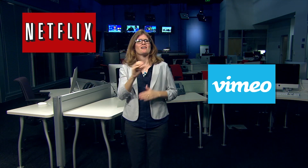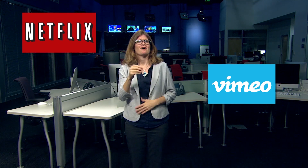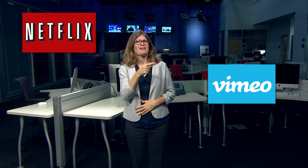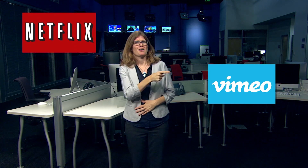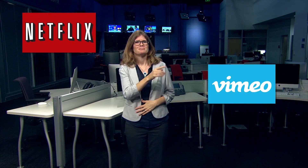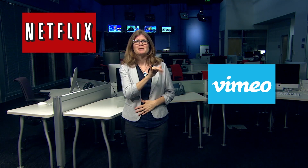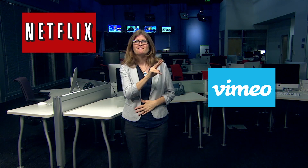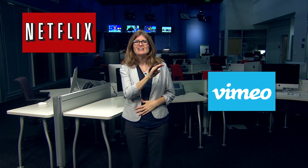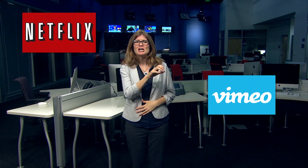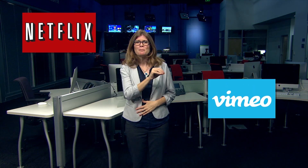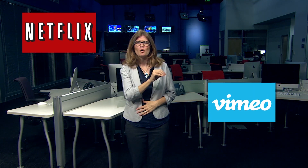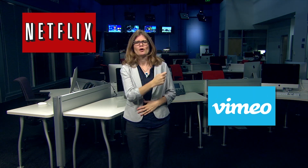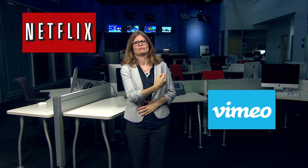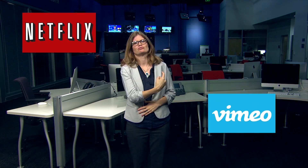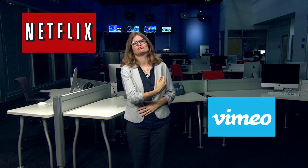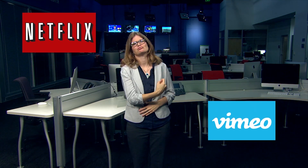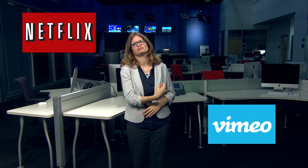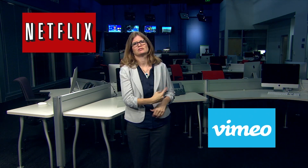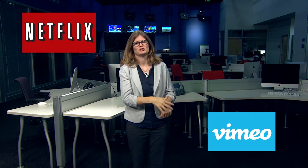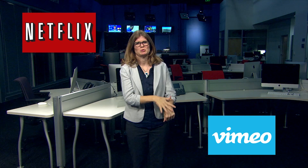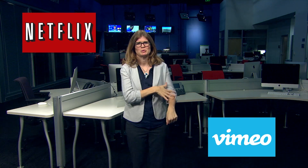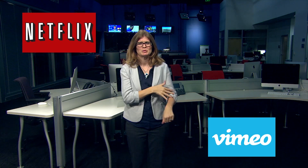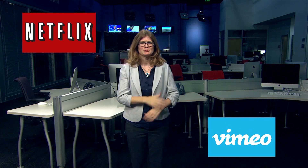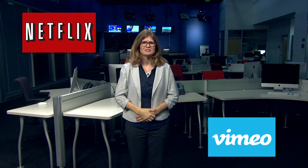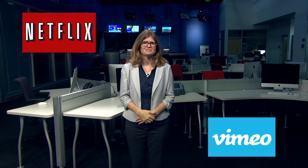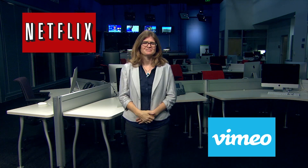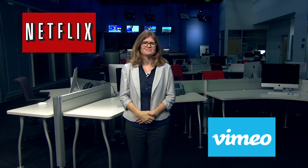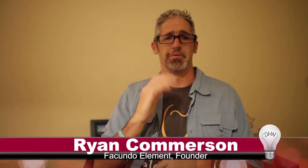lanes, while smaller companies get stuck in slow ones.